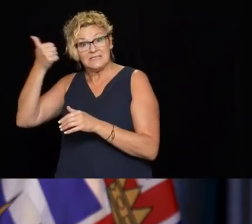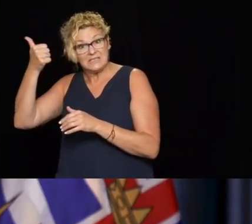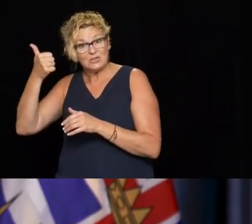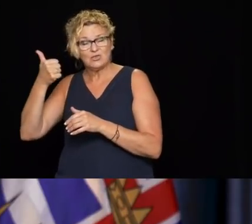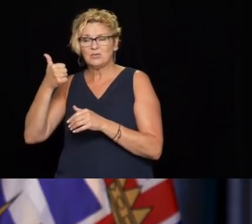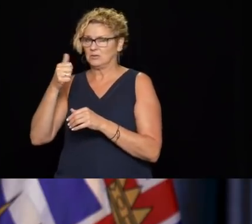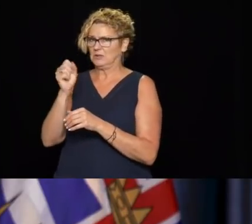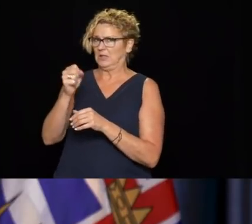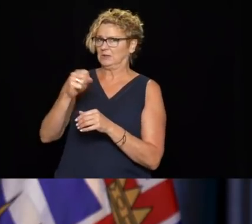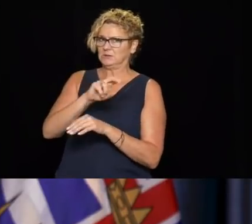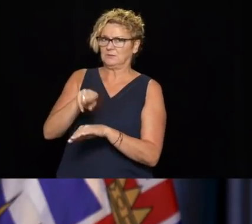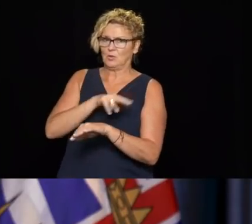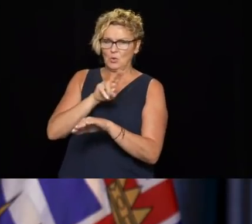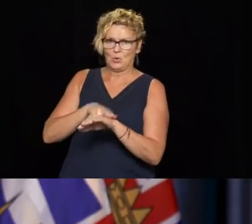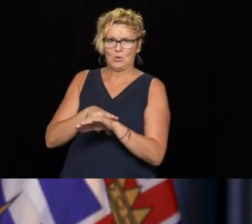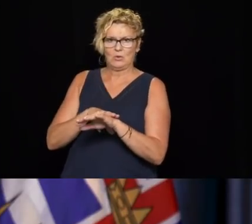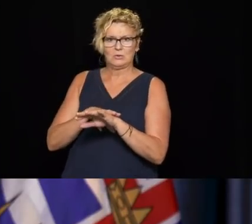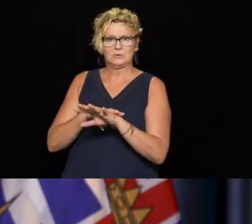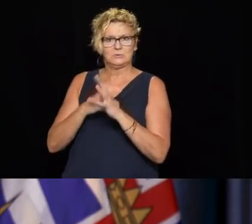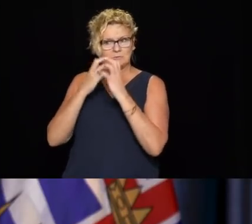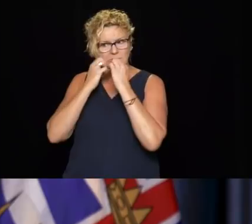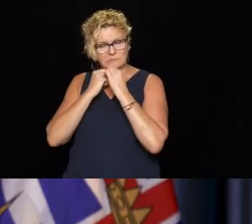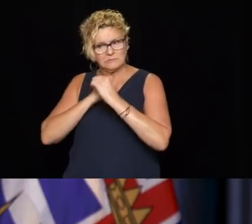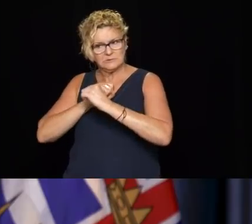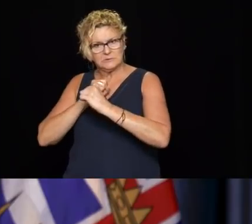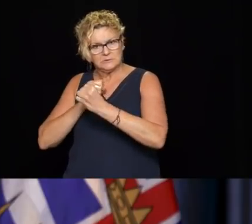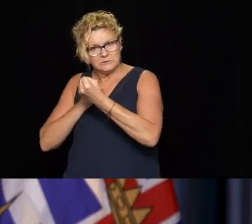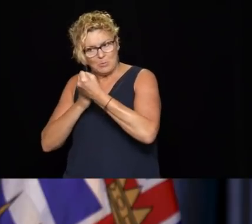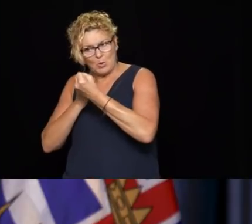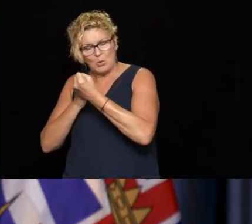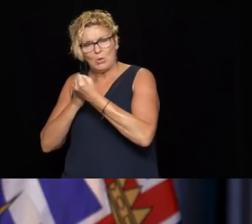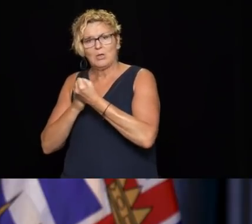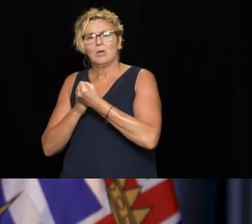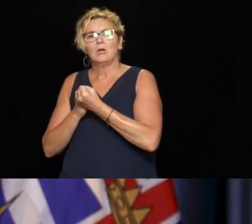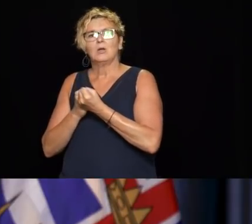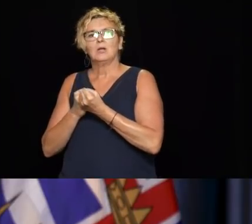to protect communities of all kinds I mean seniors, of course,